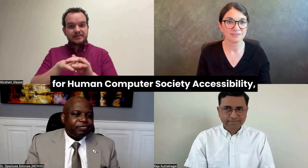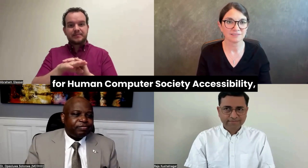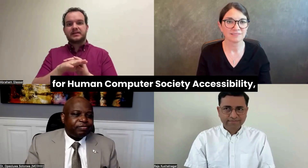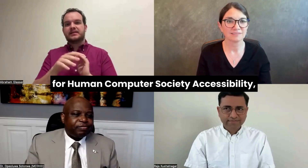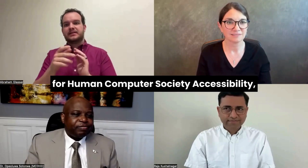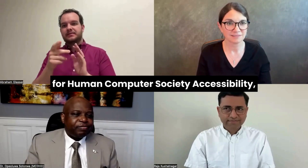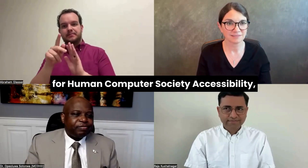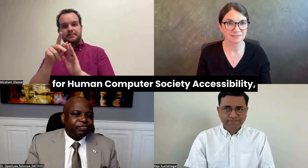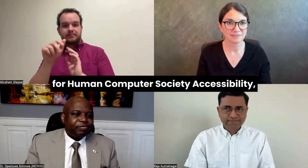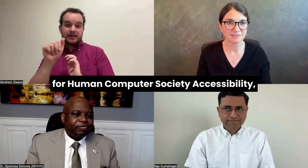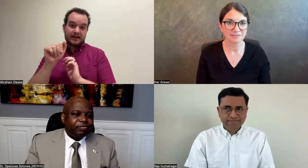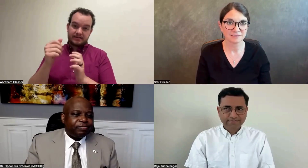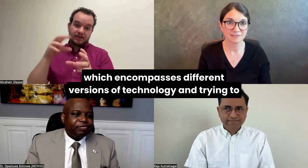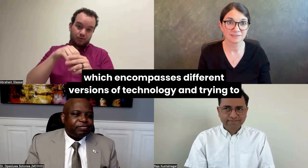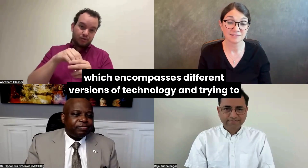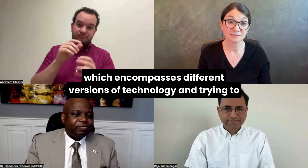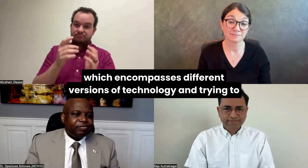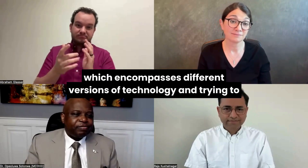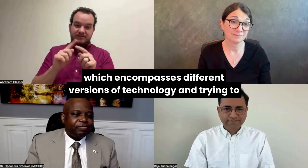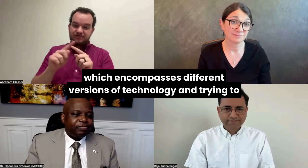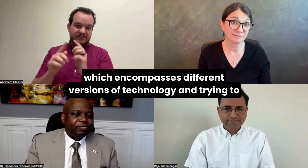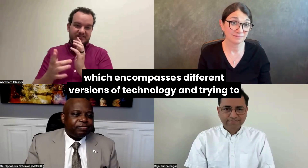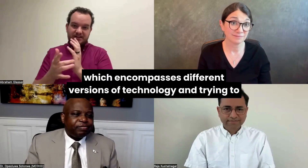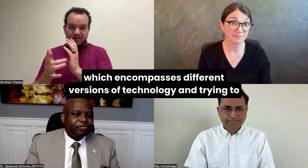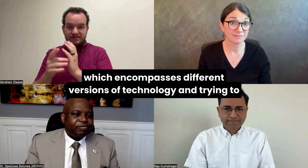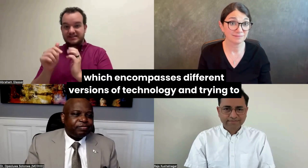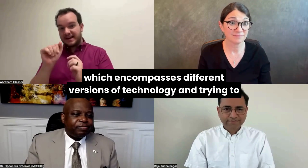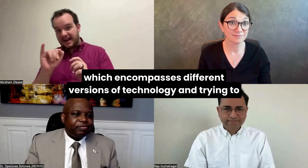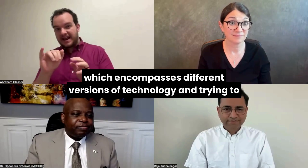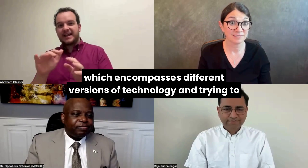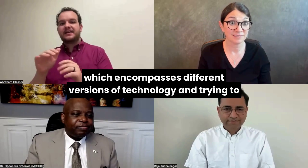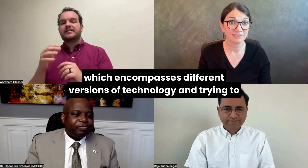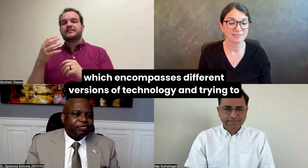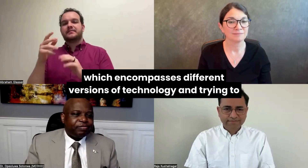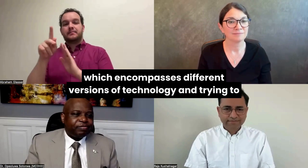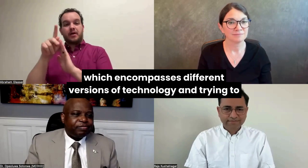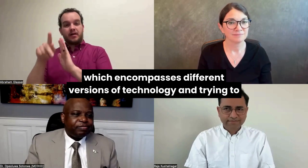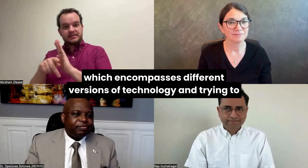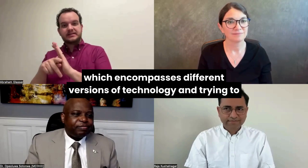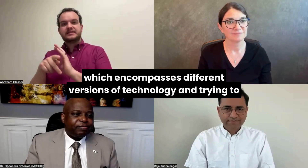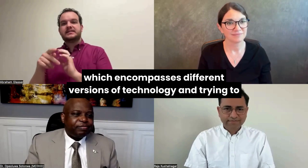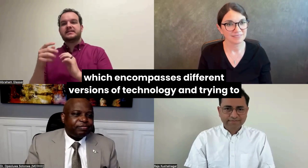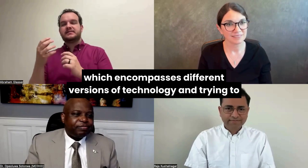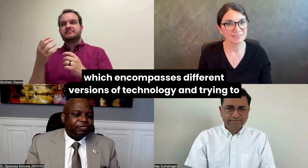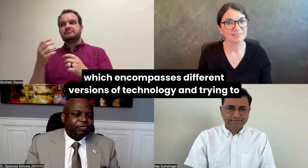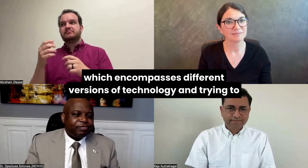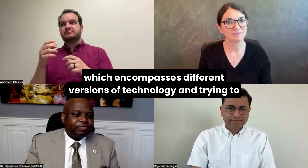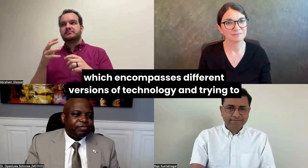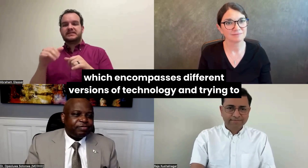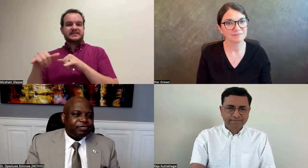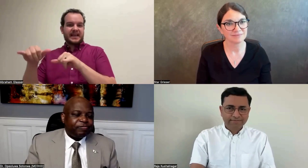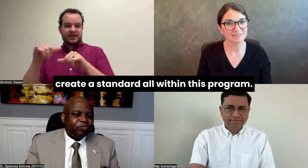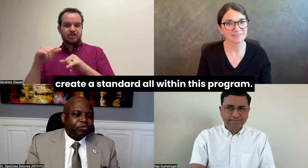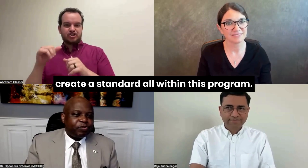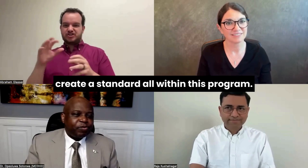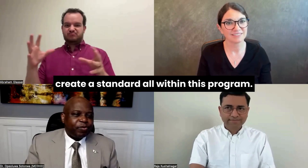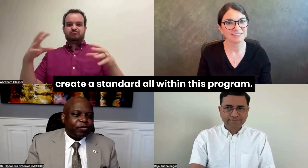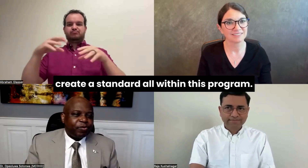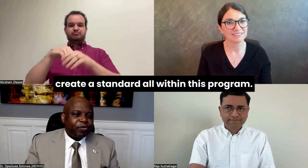which encompasses different versions of technology and trying to create a standard all within this program.